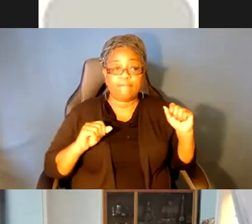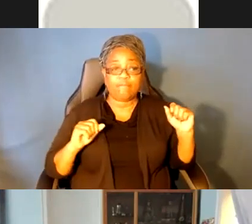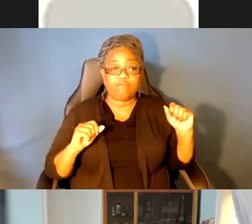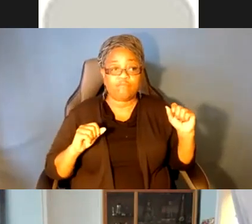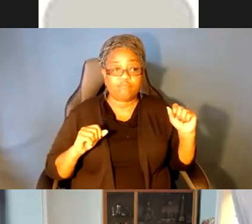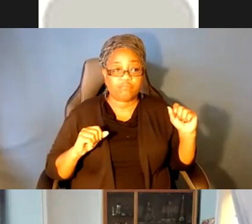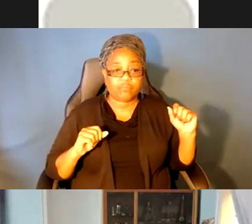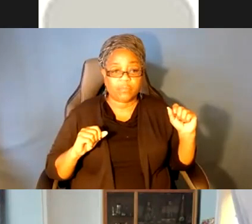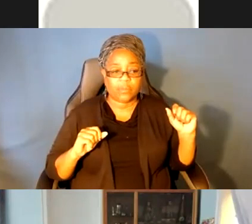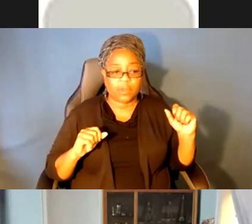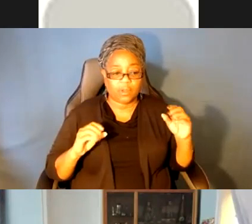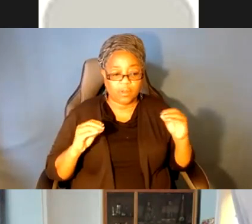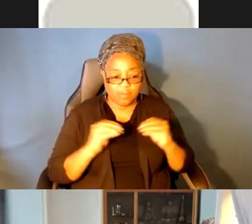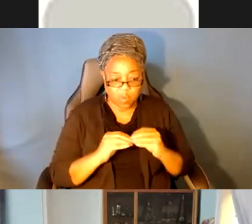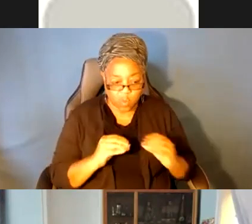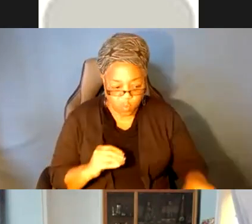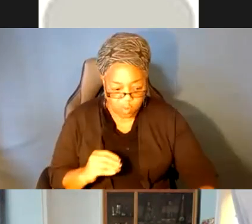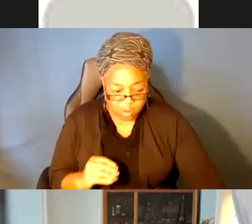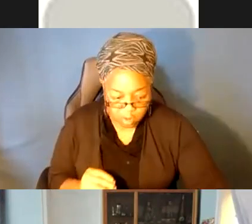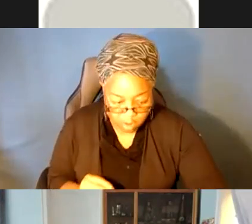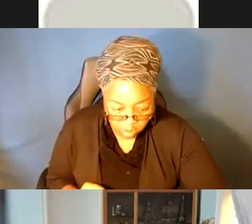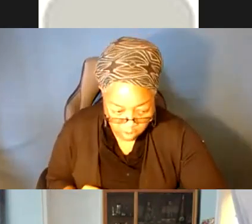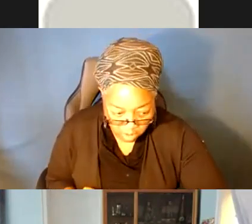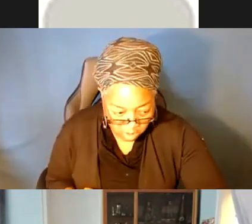More on ineligible expenses,